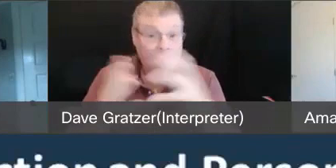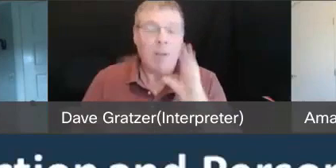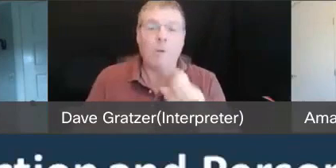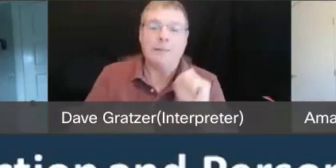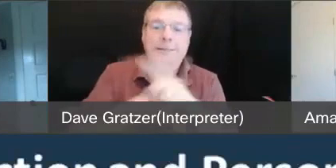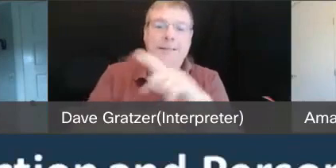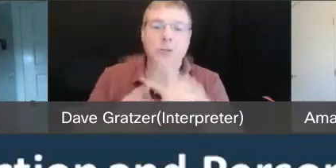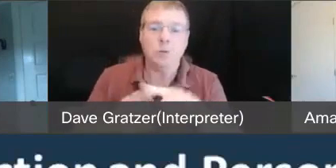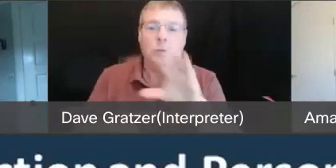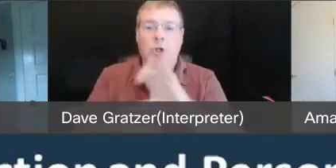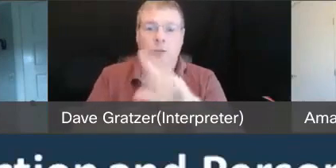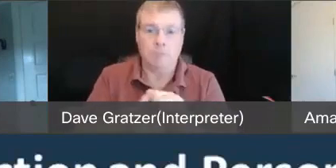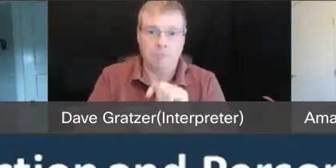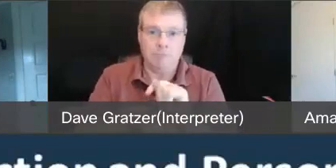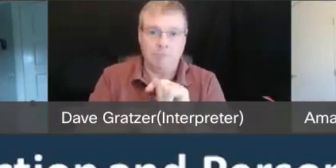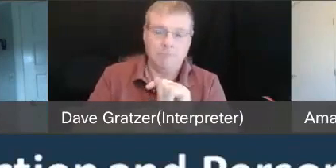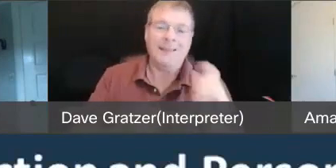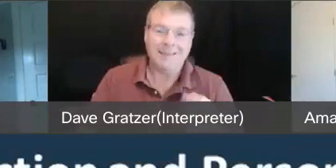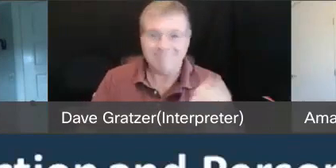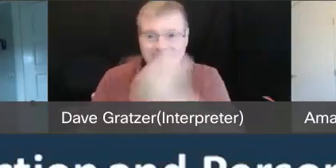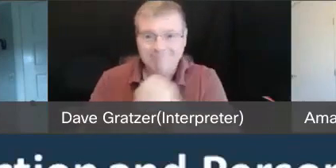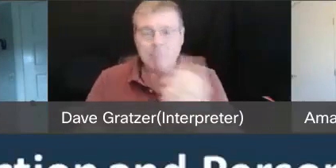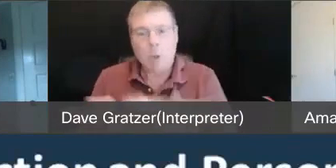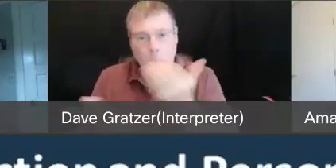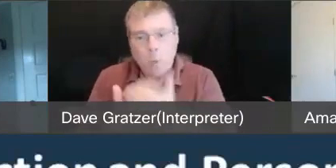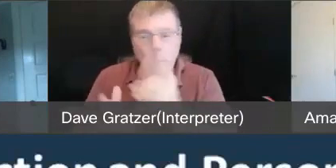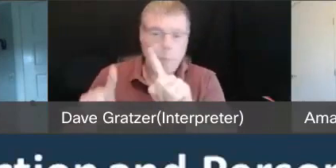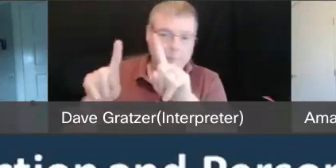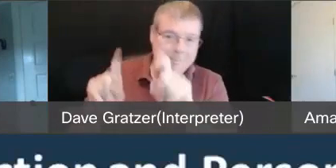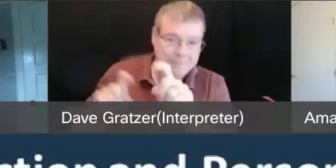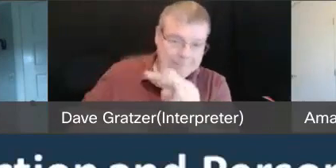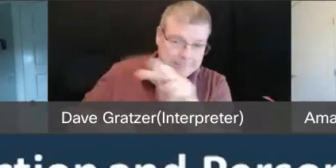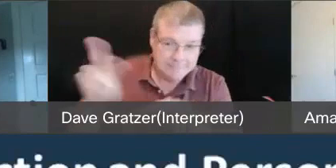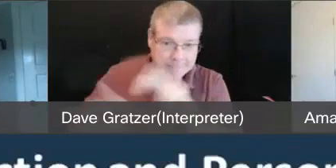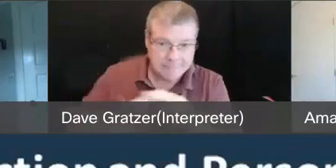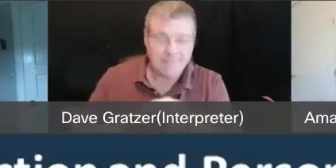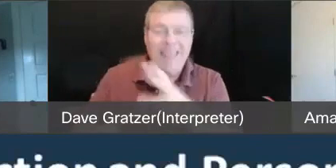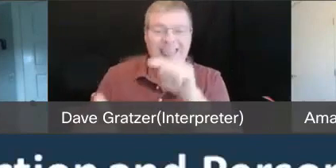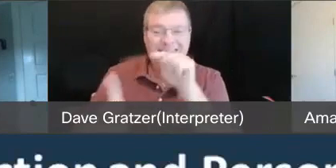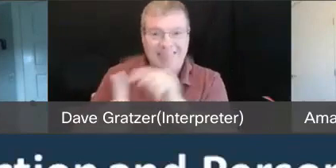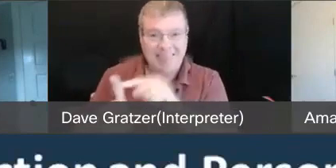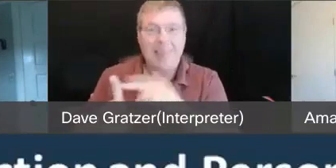a consultative examination and have that as the objective medical evidence.